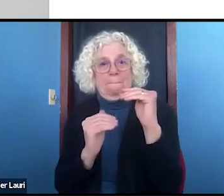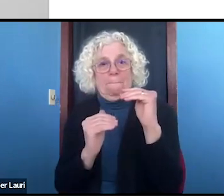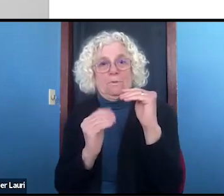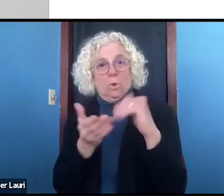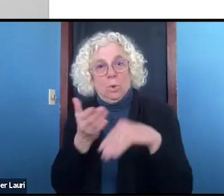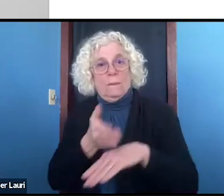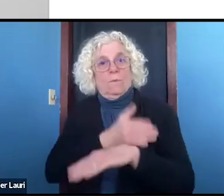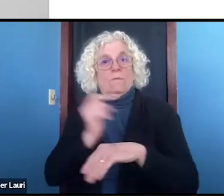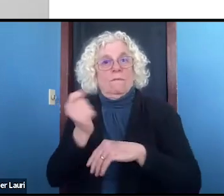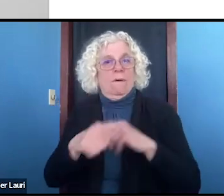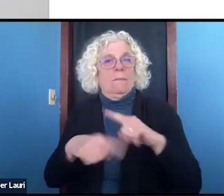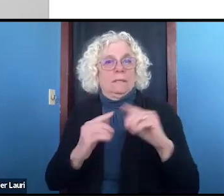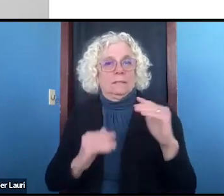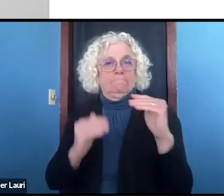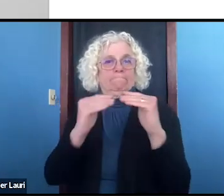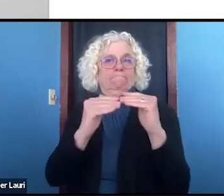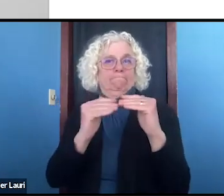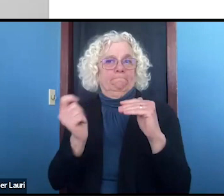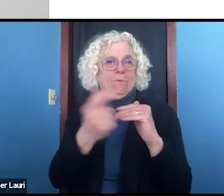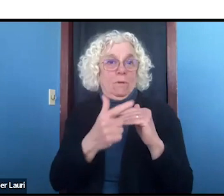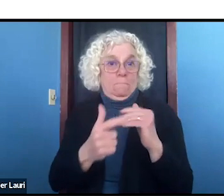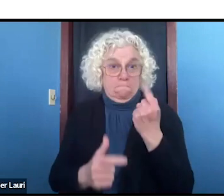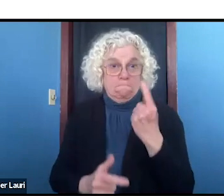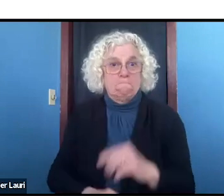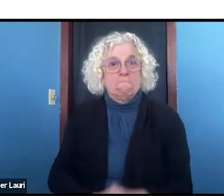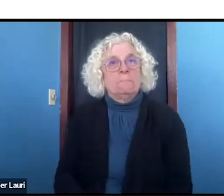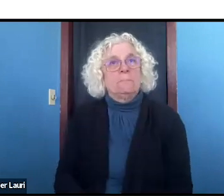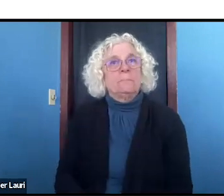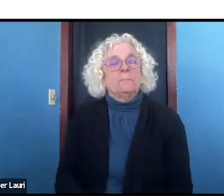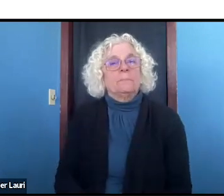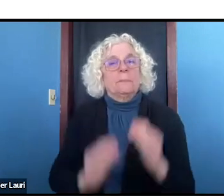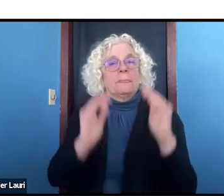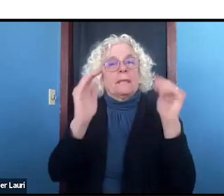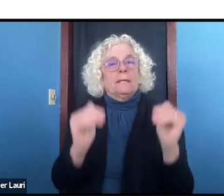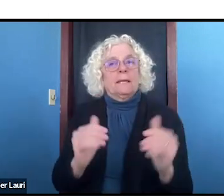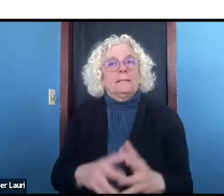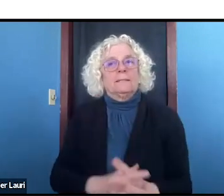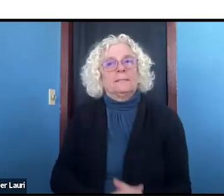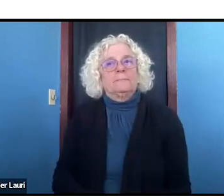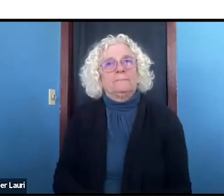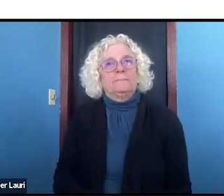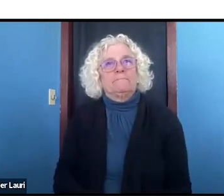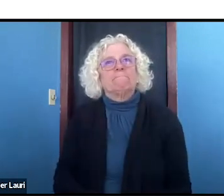Next slide. So let's look at culture a bit more.